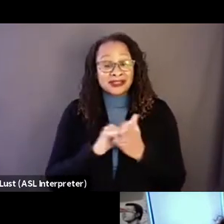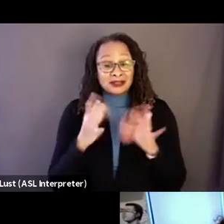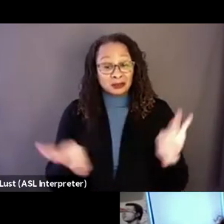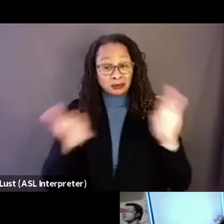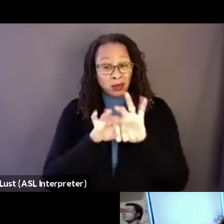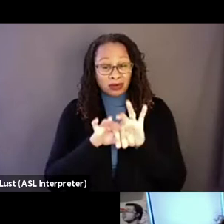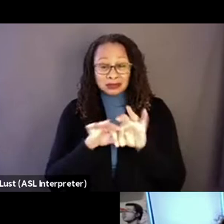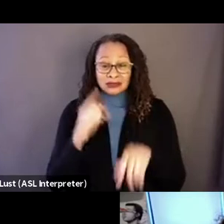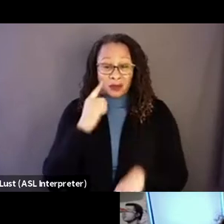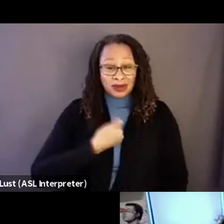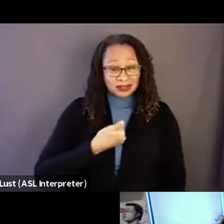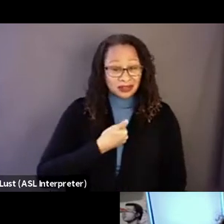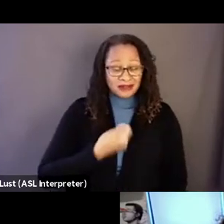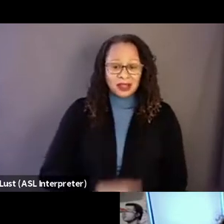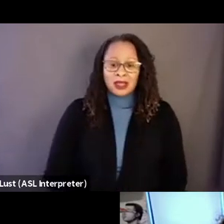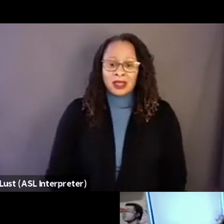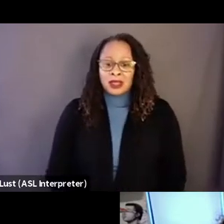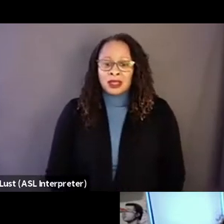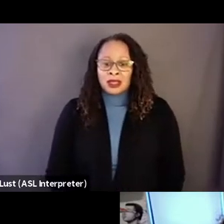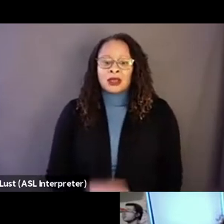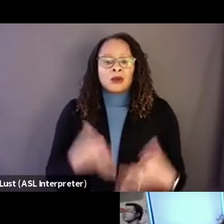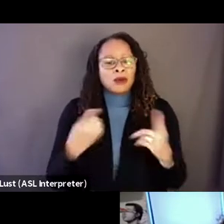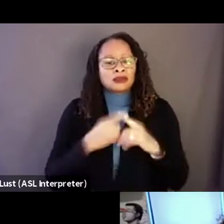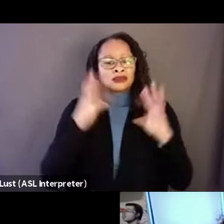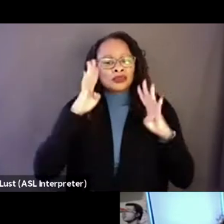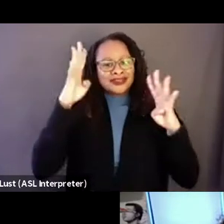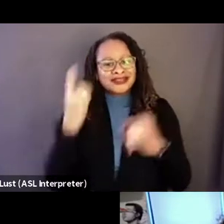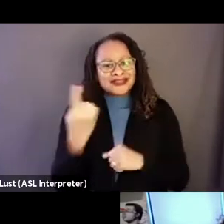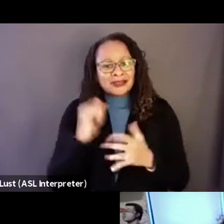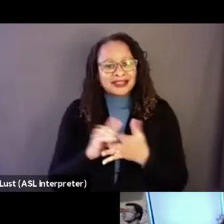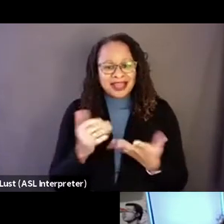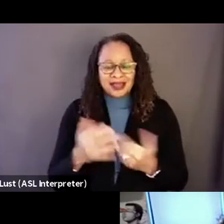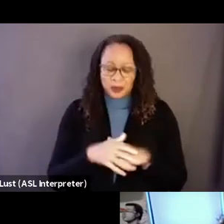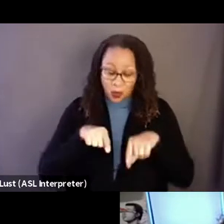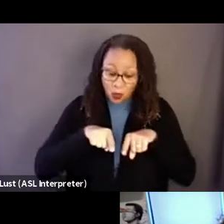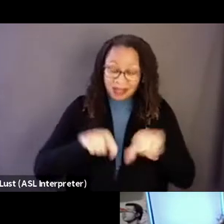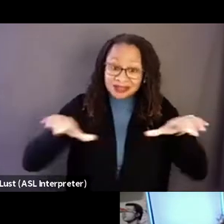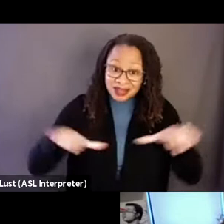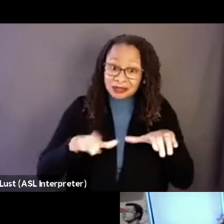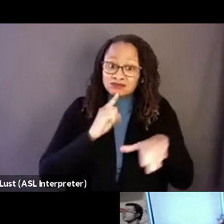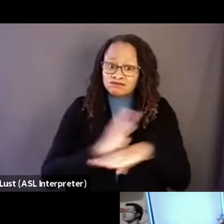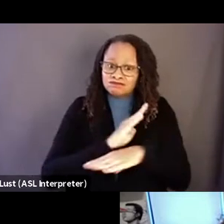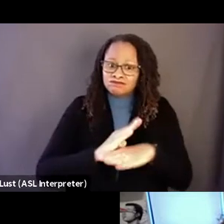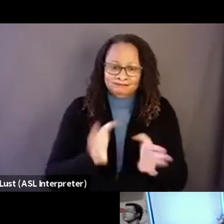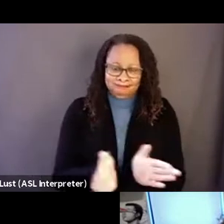was wanting to create something that, while it does certainly ask these larger questions